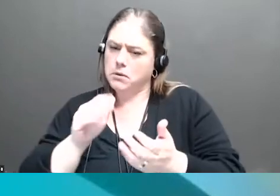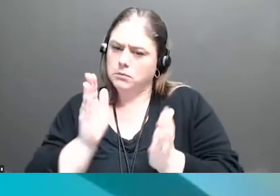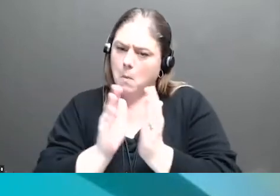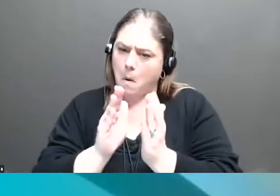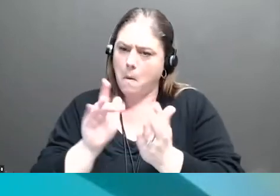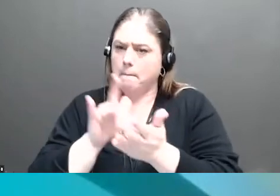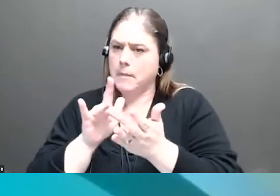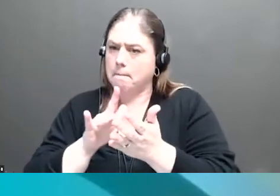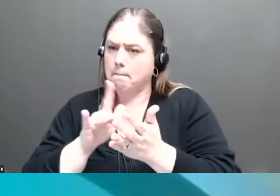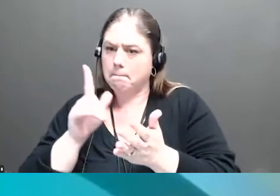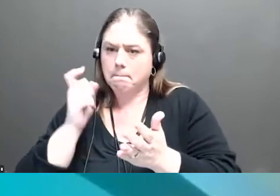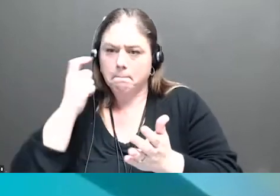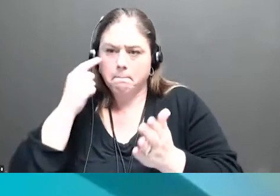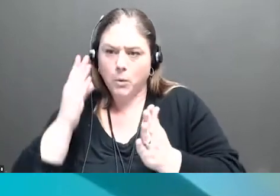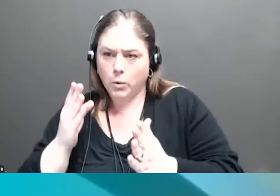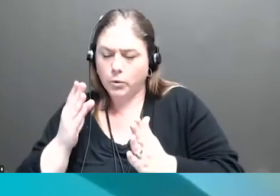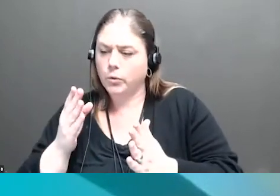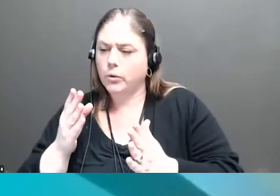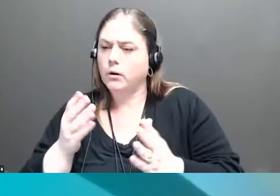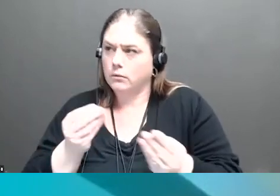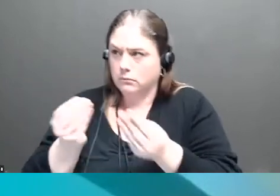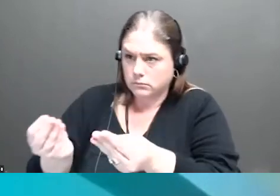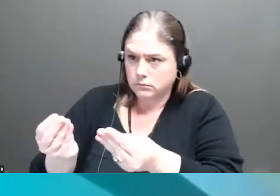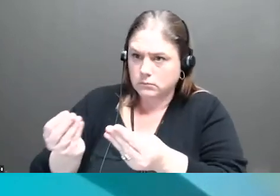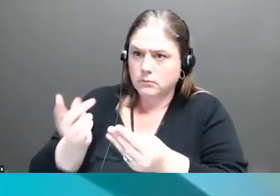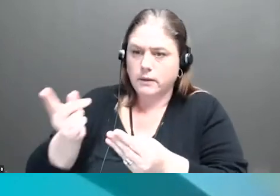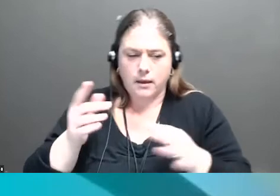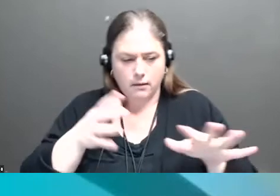who can then provide the accommodations for their employees with disabilities.